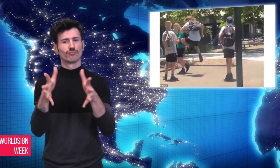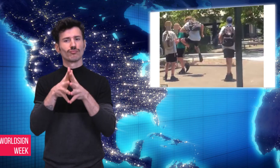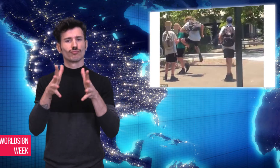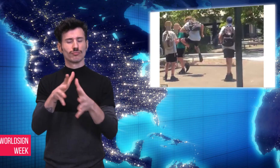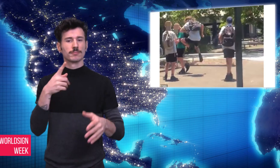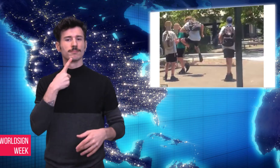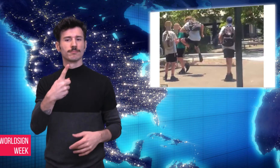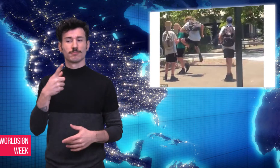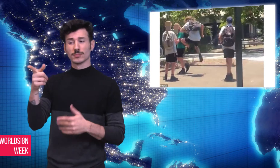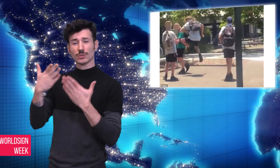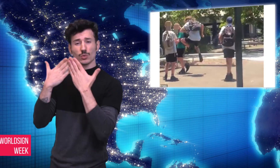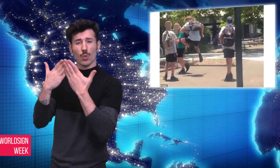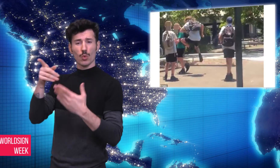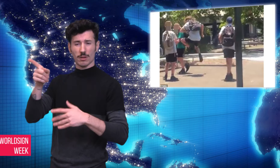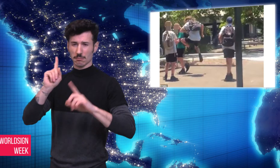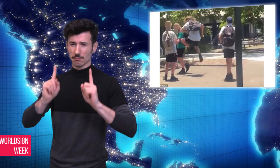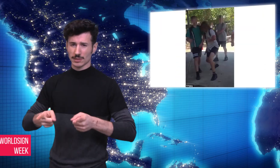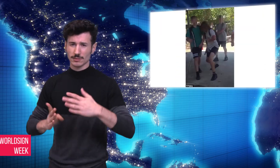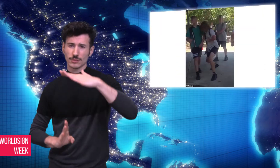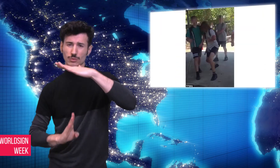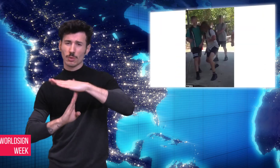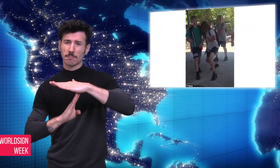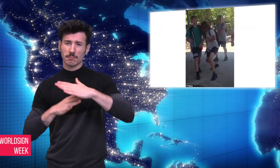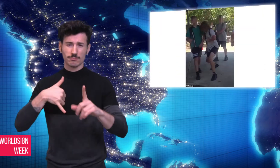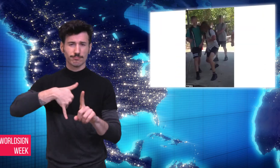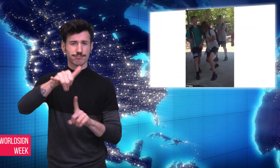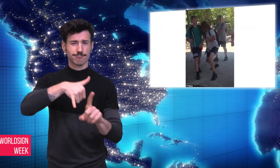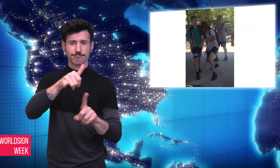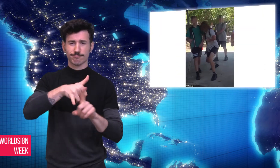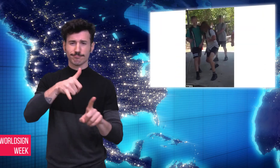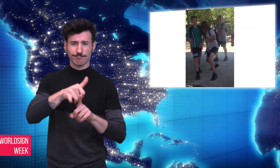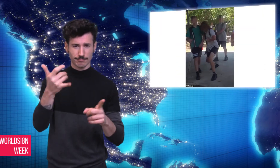video to urge the school in putting a stop to the